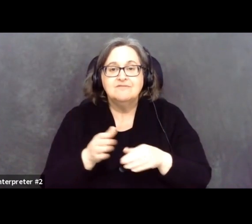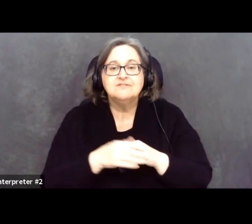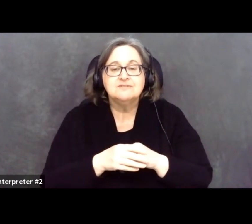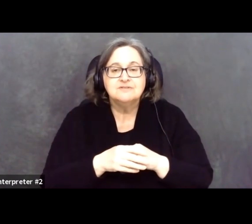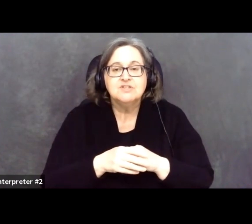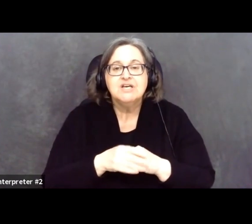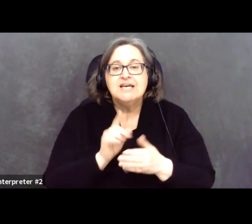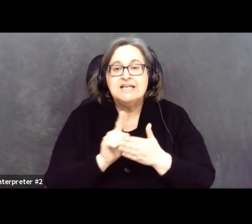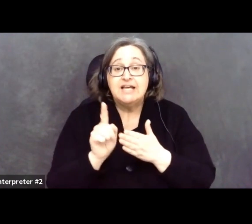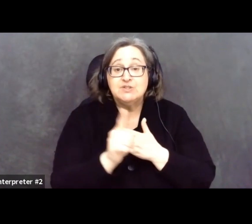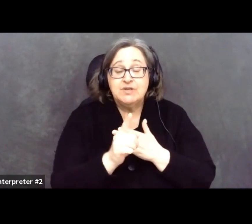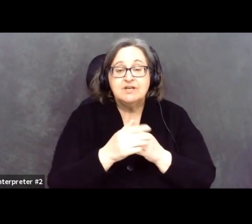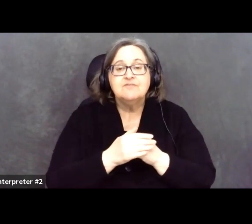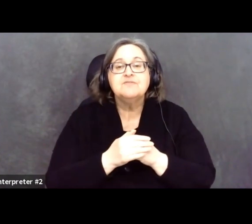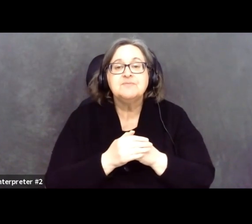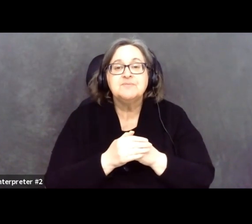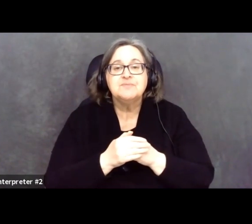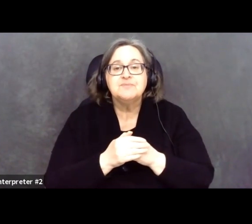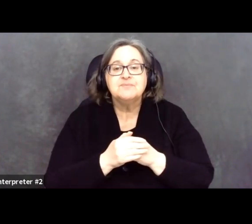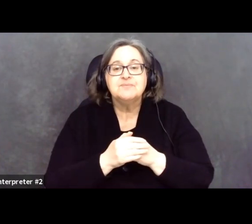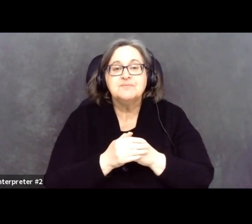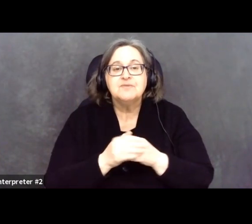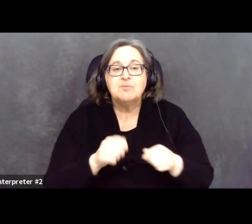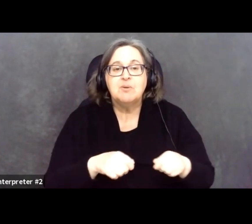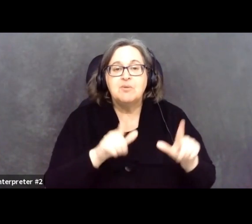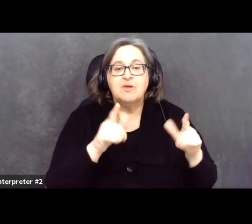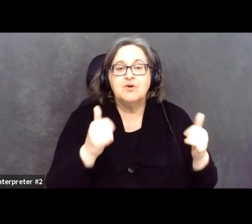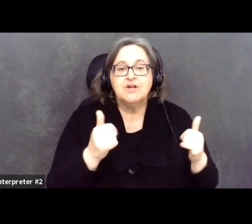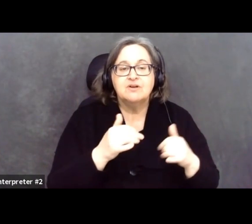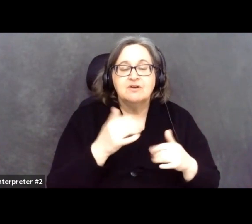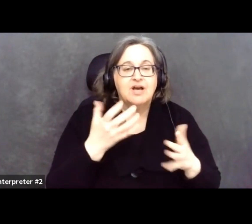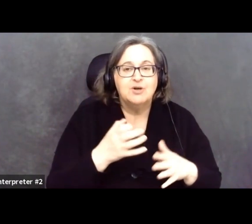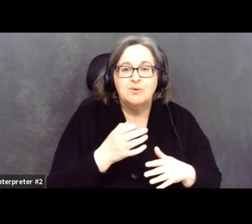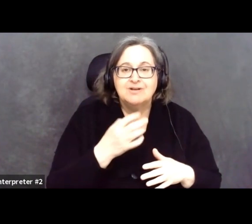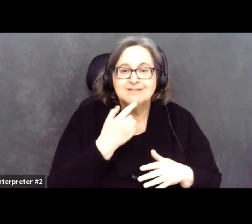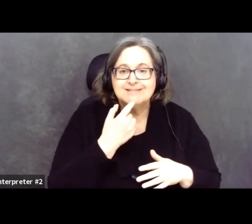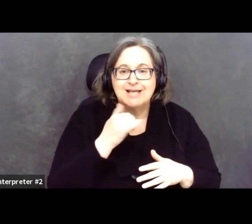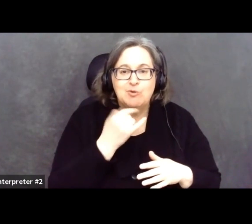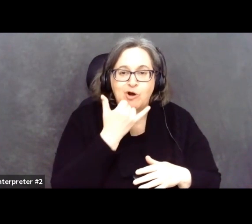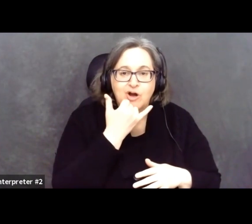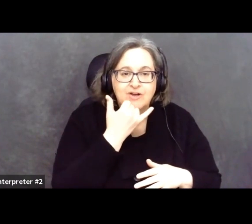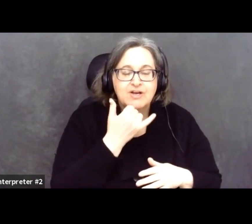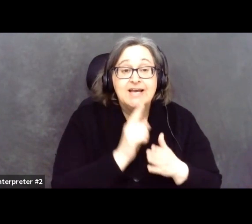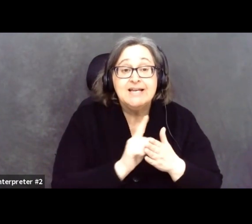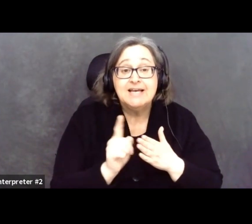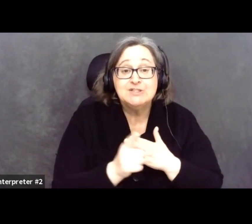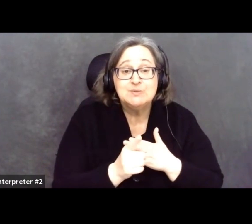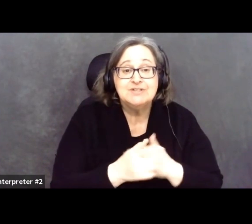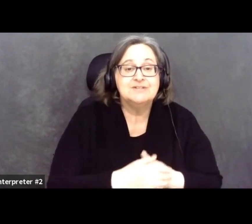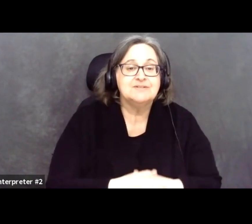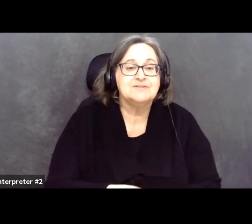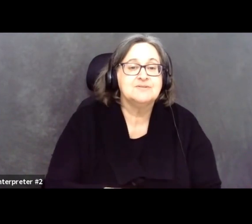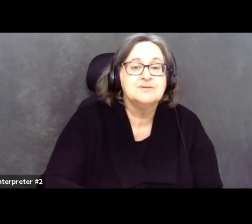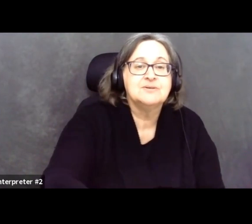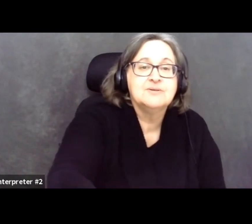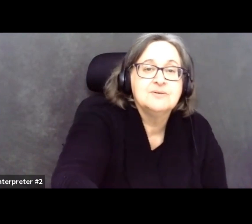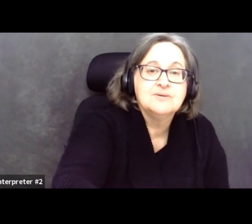Next we have I'm going to call it up now. I don't want to be wrong. Next week, we have